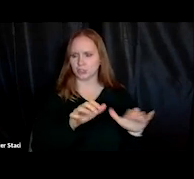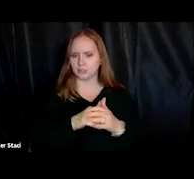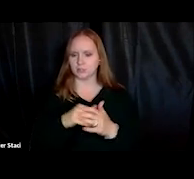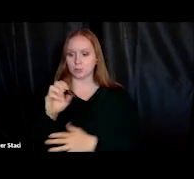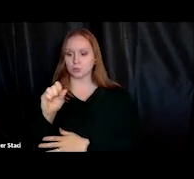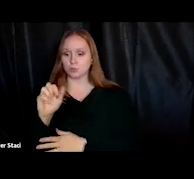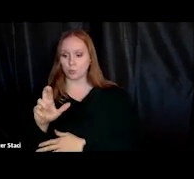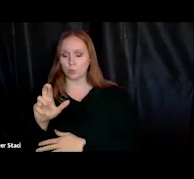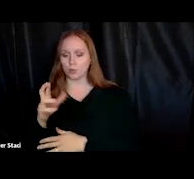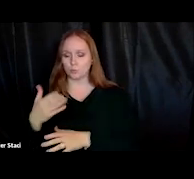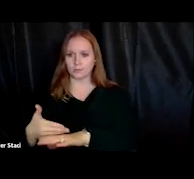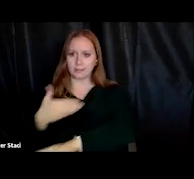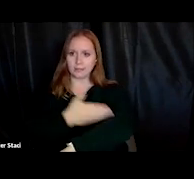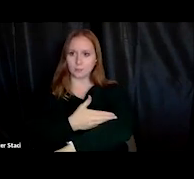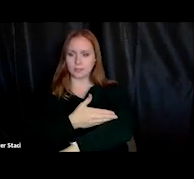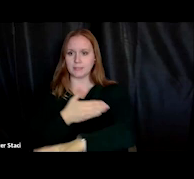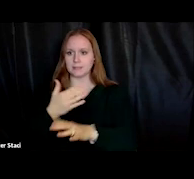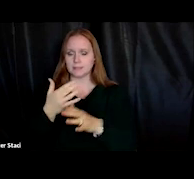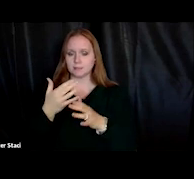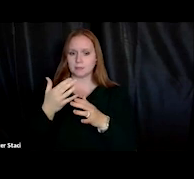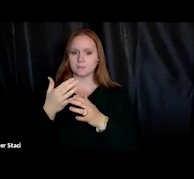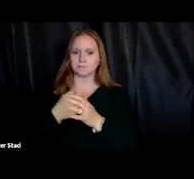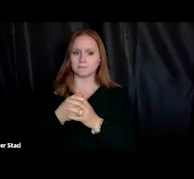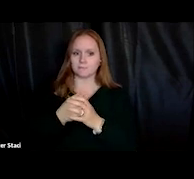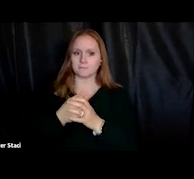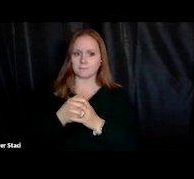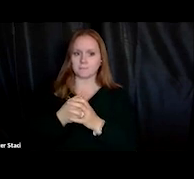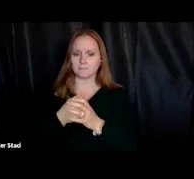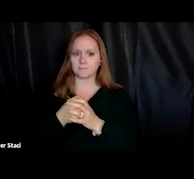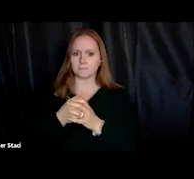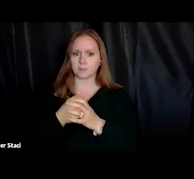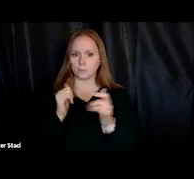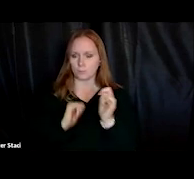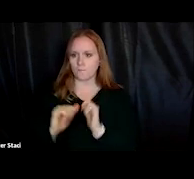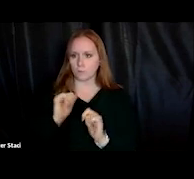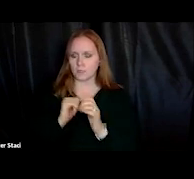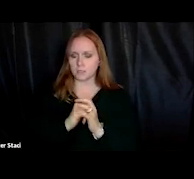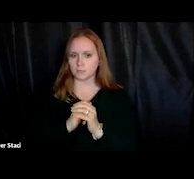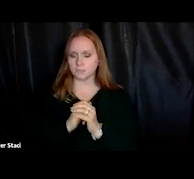for funded projects that are struggling with performance. But we also see SOAR as a tool